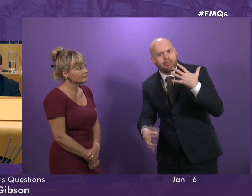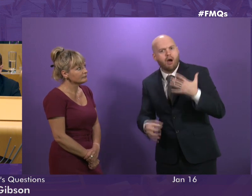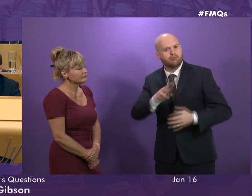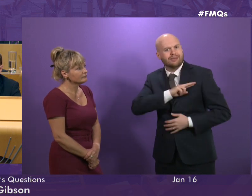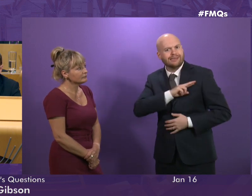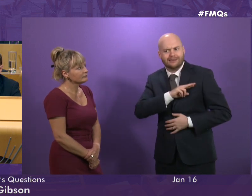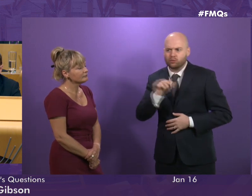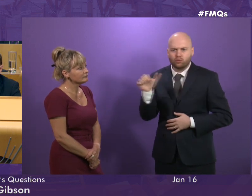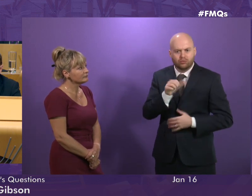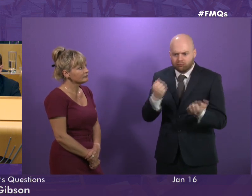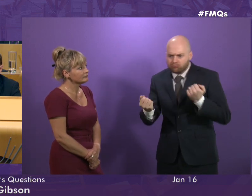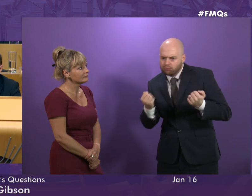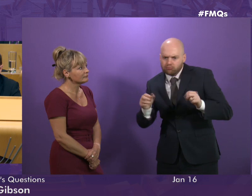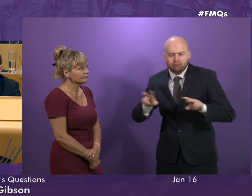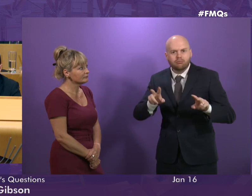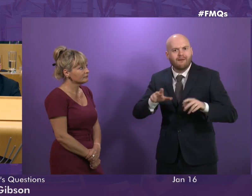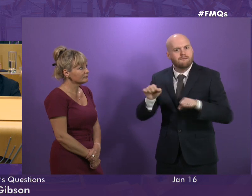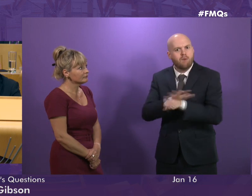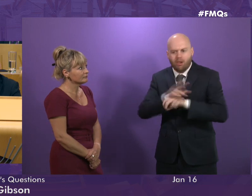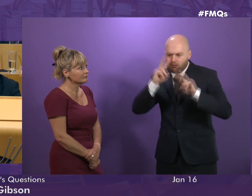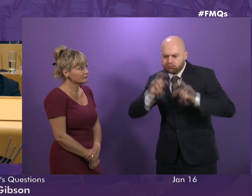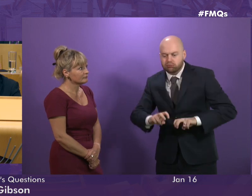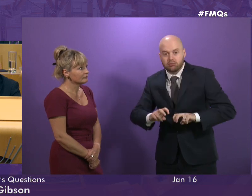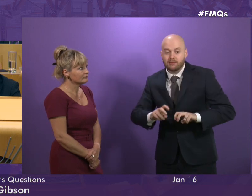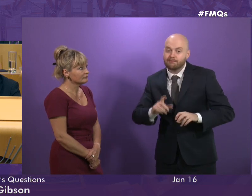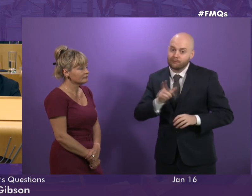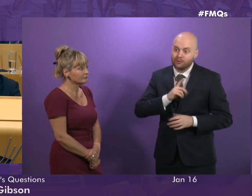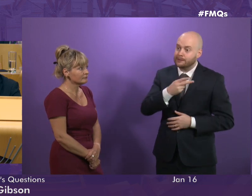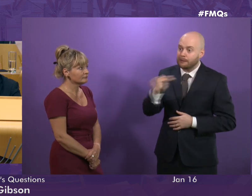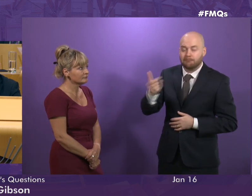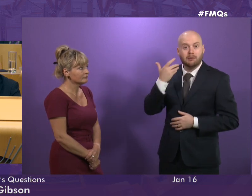having endured years of violence at the hands of male perpetrators. That can have, and has